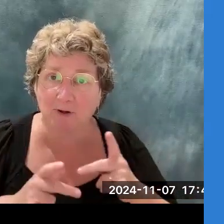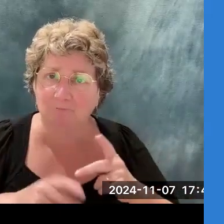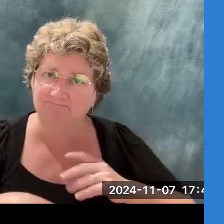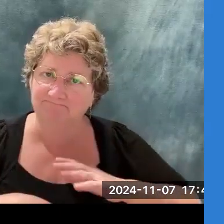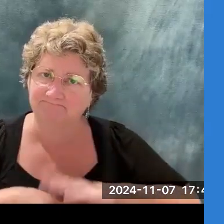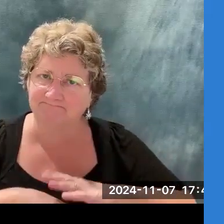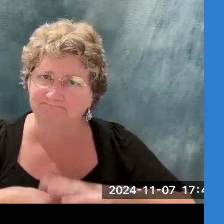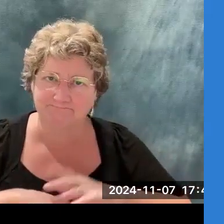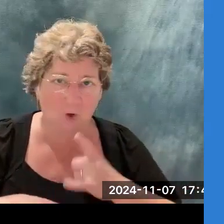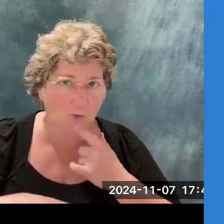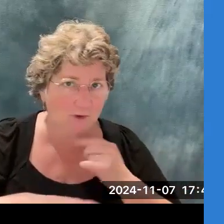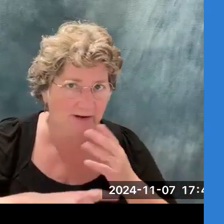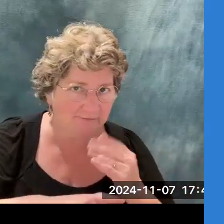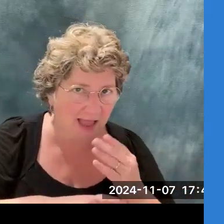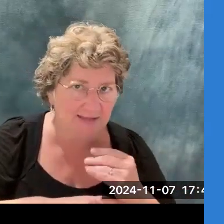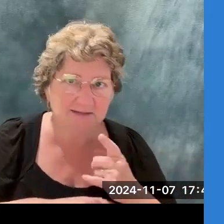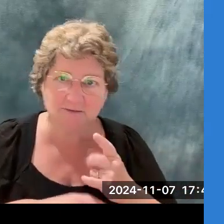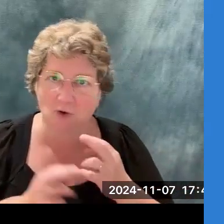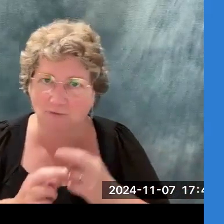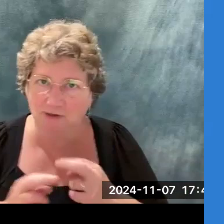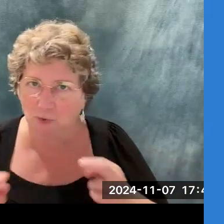really important to talk about self-care as well.